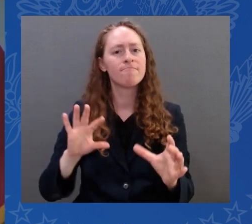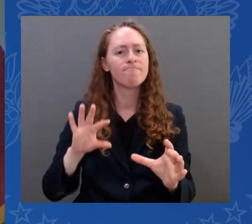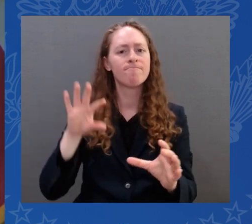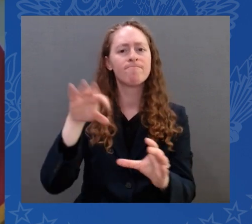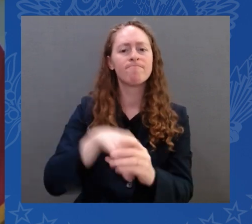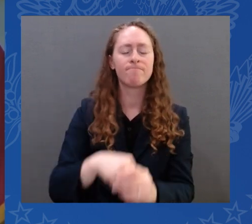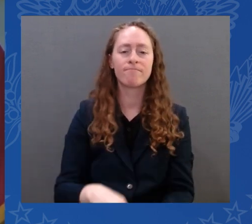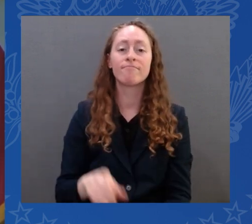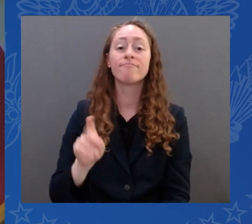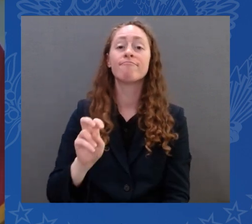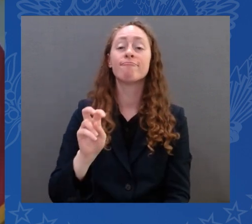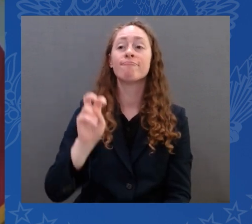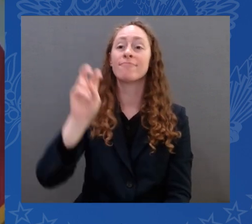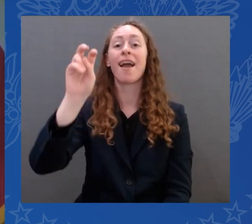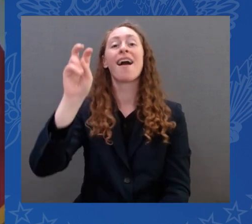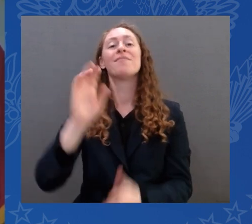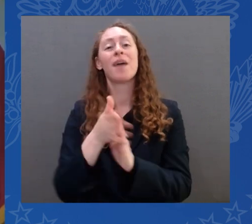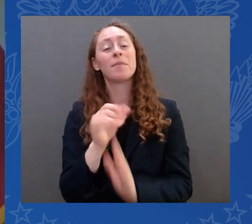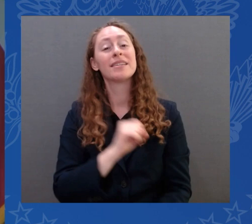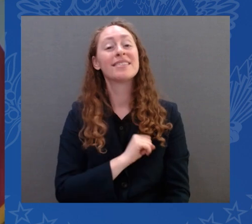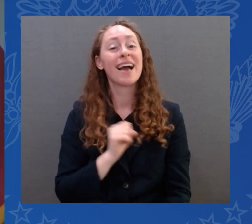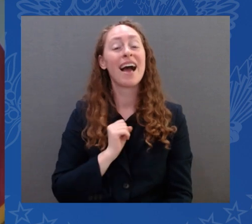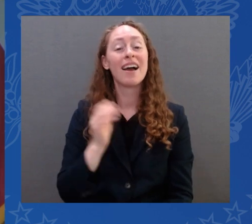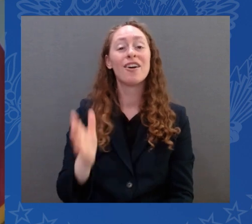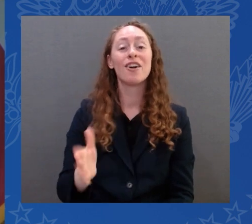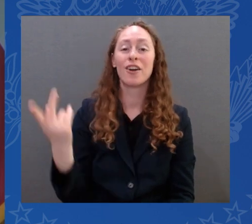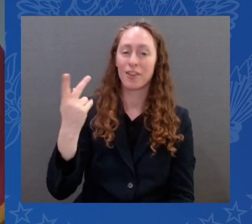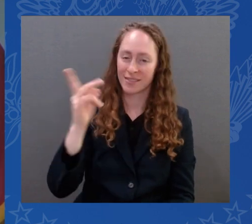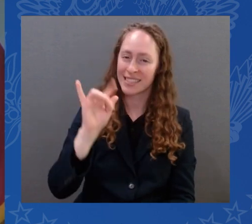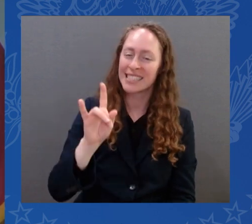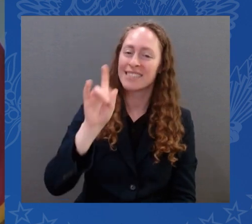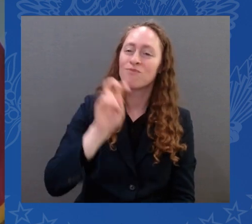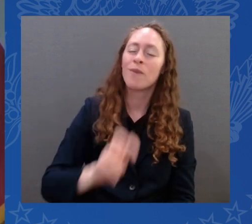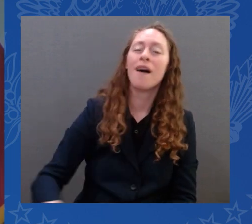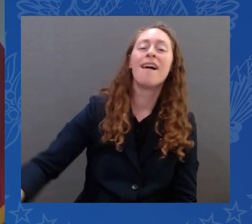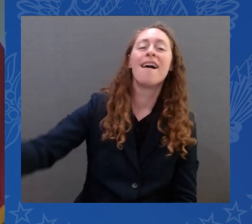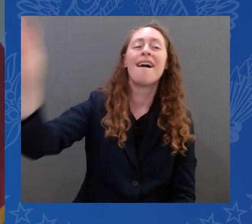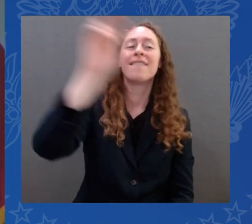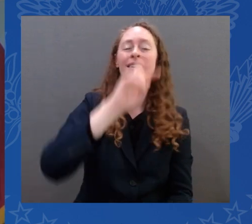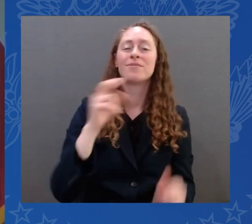I'm one of the reasons -- and I used to always get kidded by my Democratic friends -- I talked him into running.